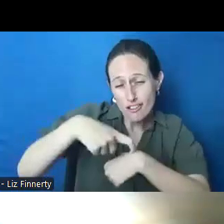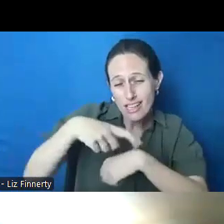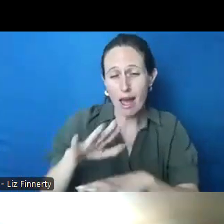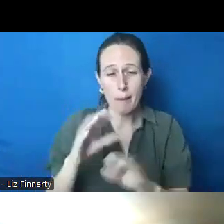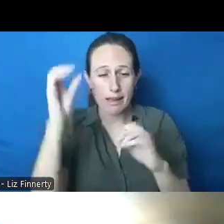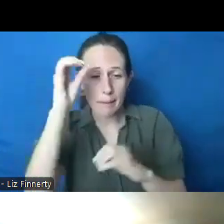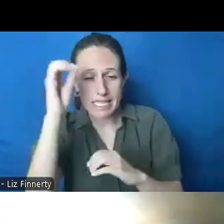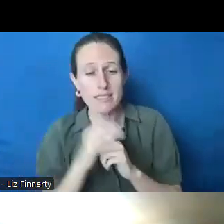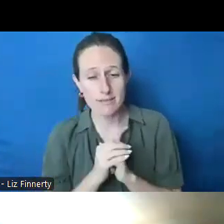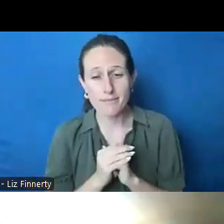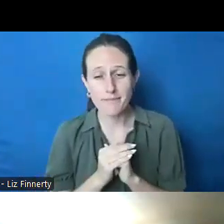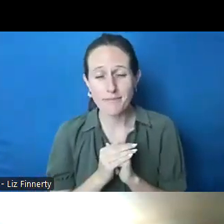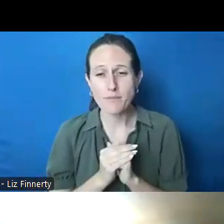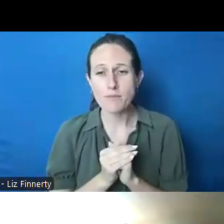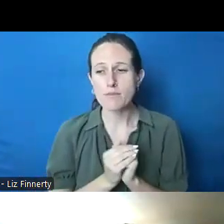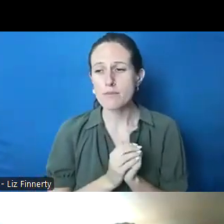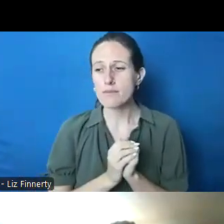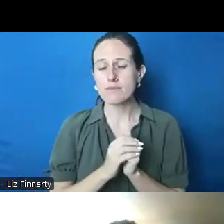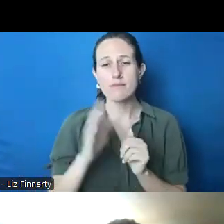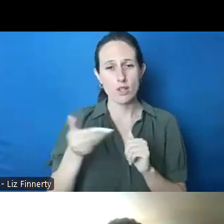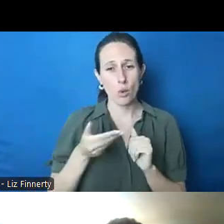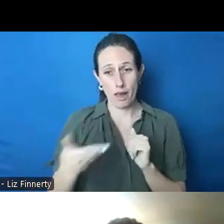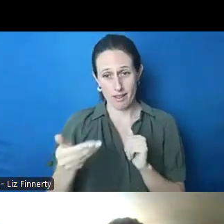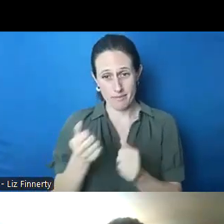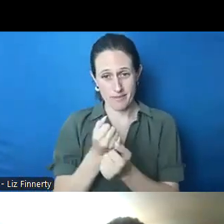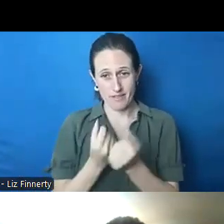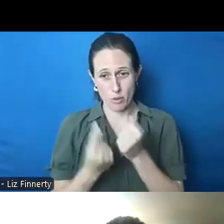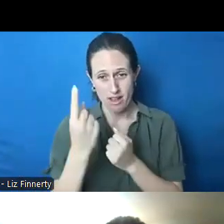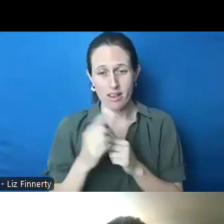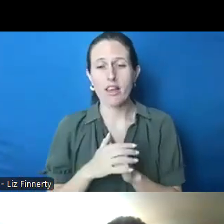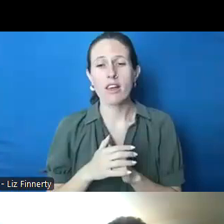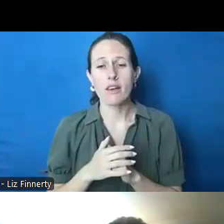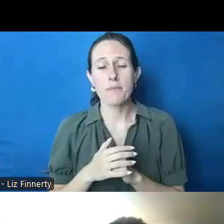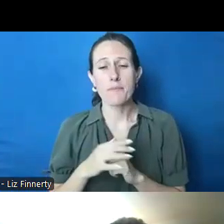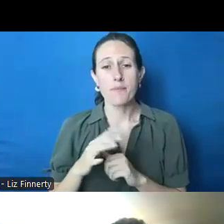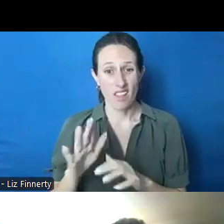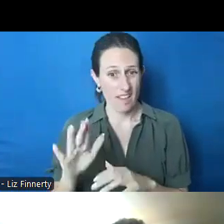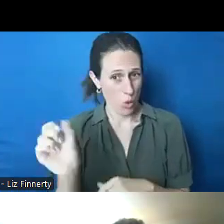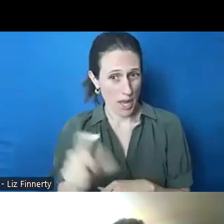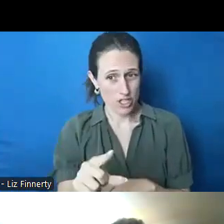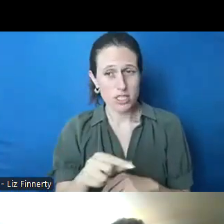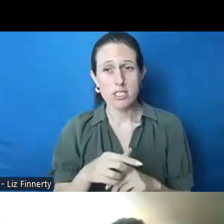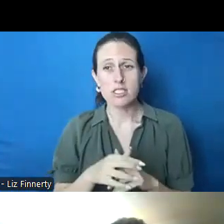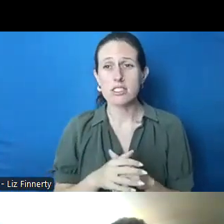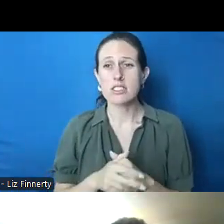and opinions. Welcome, everyone. The first question I have is